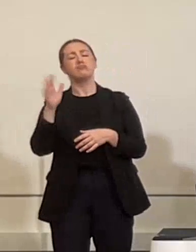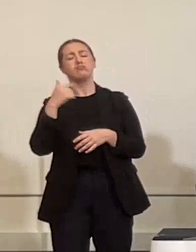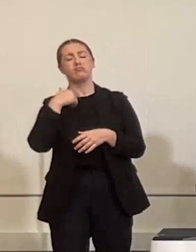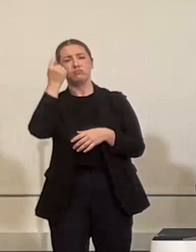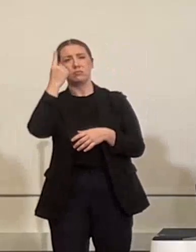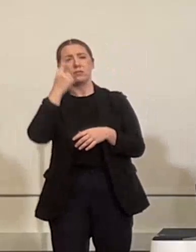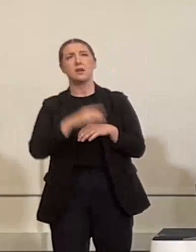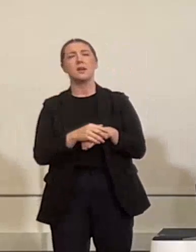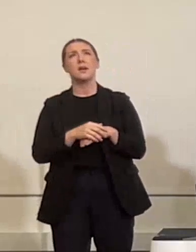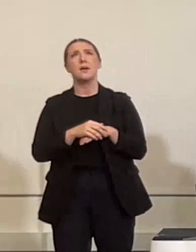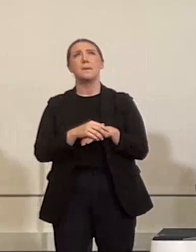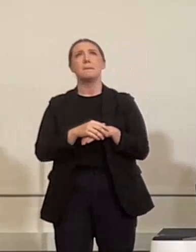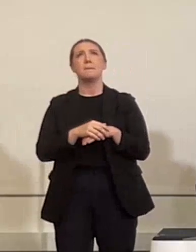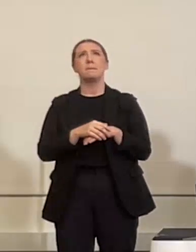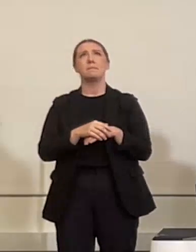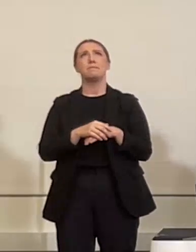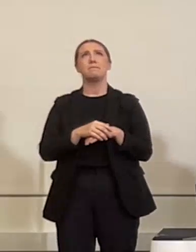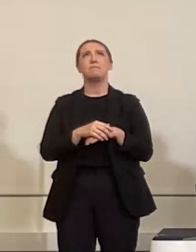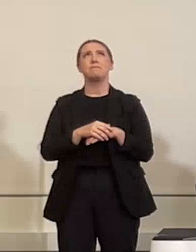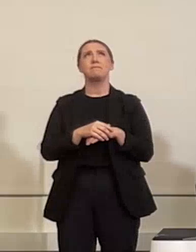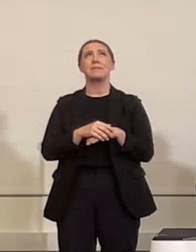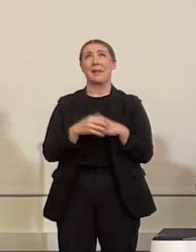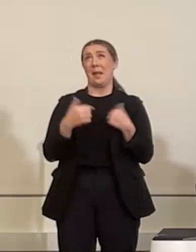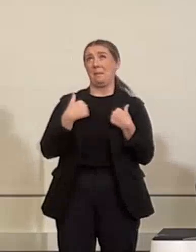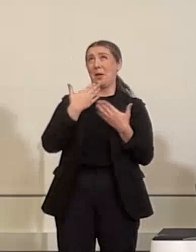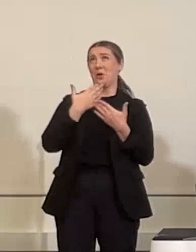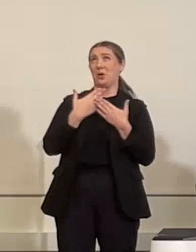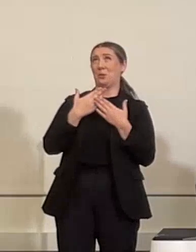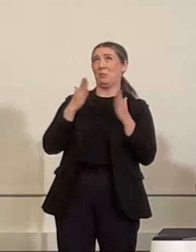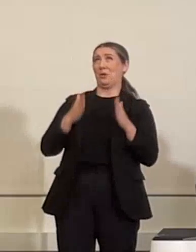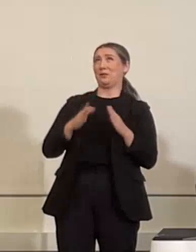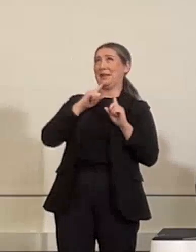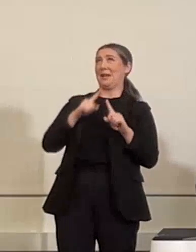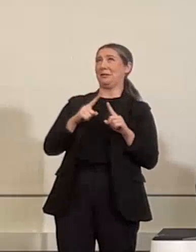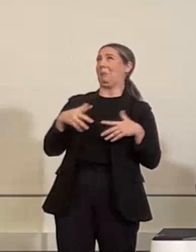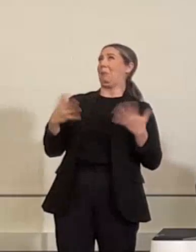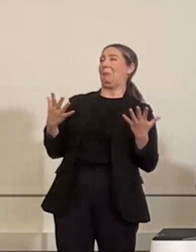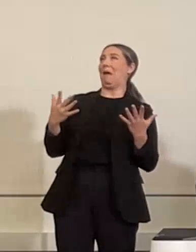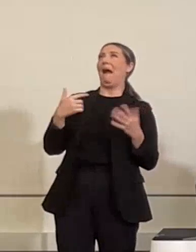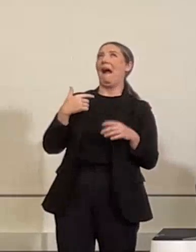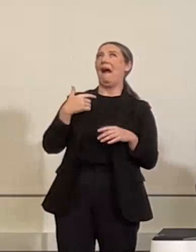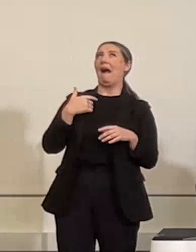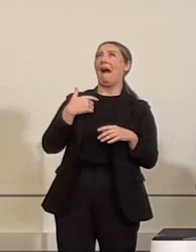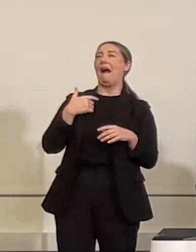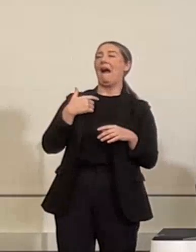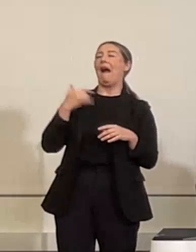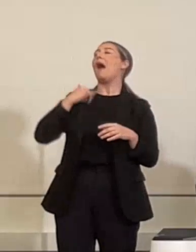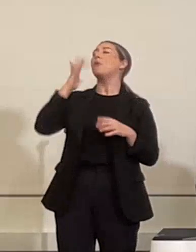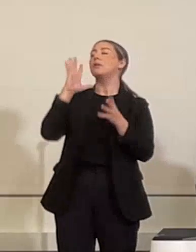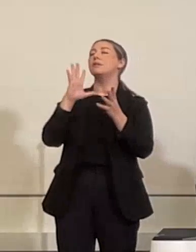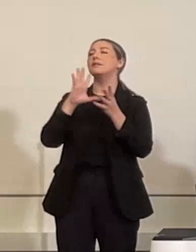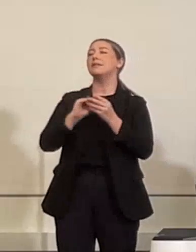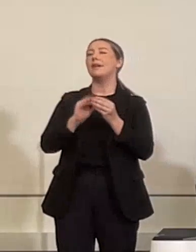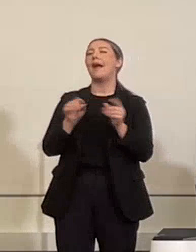OK, I don't know if I have a good answer. So I can speak as I can speak as an interviewee.